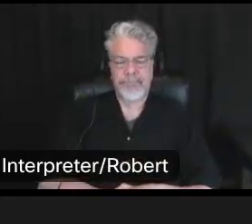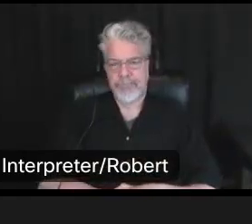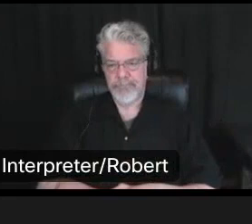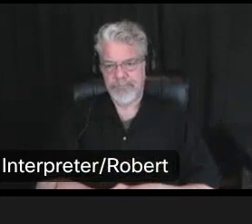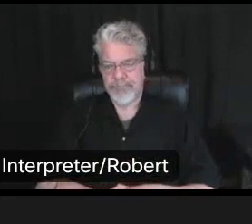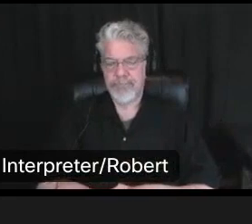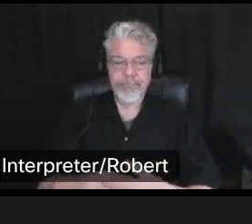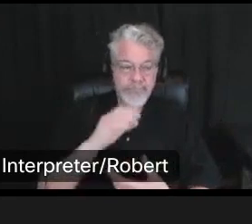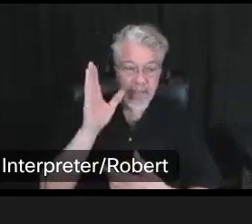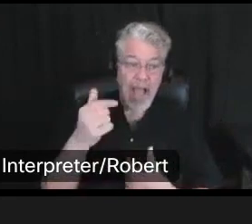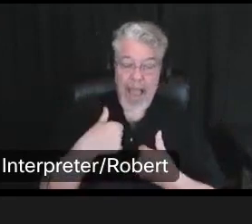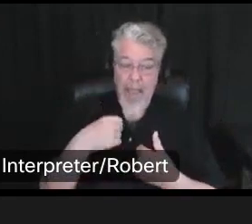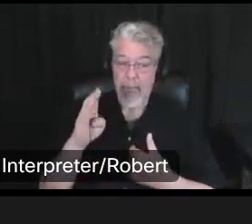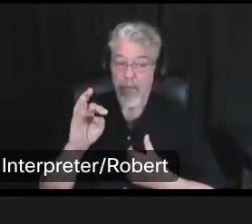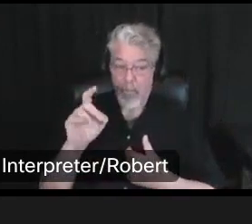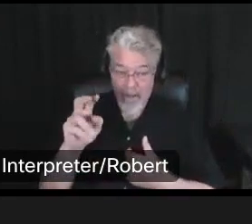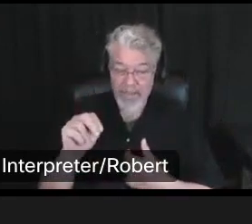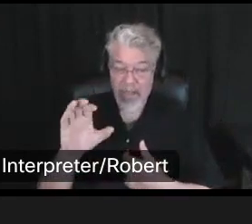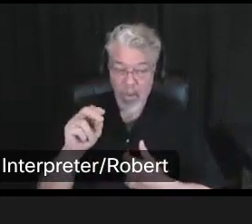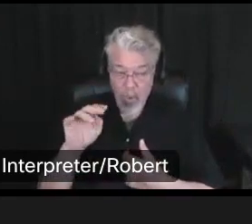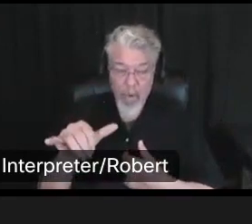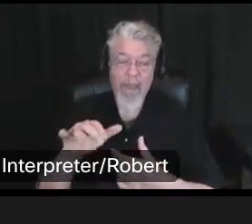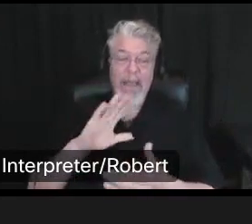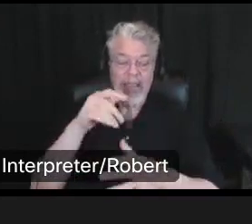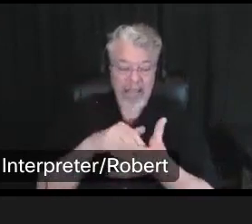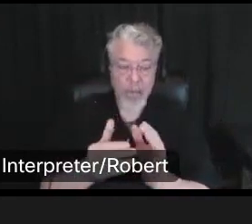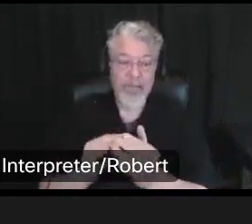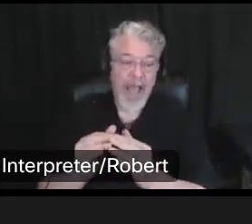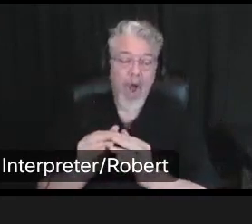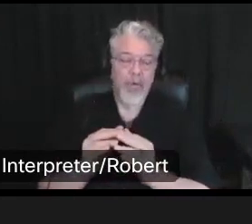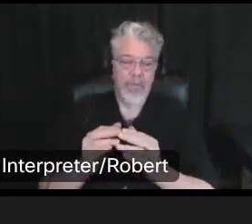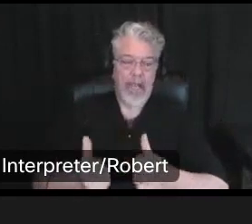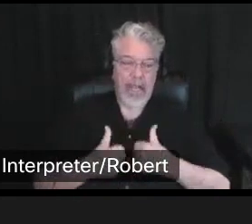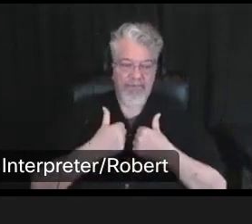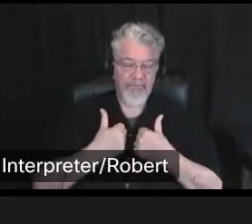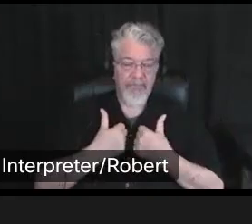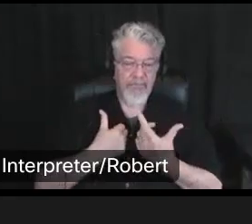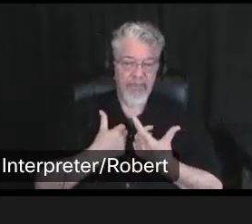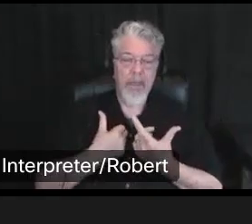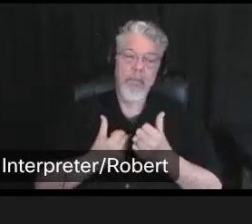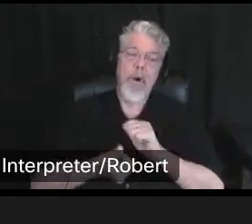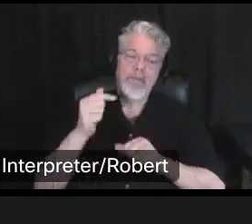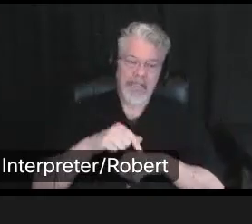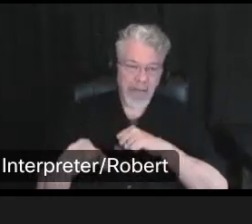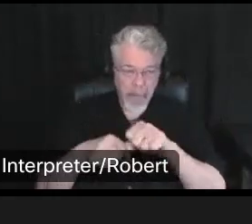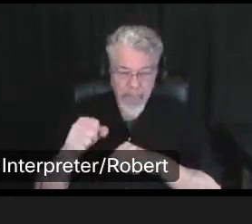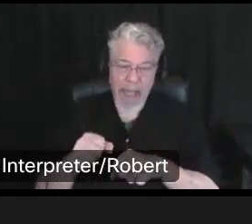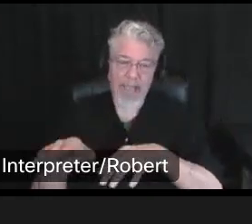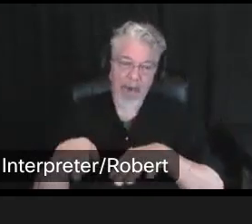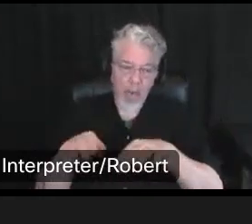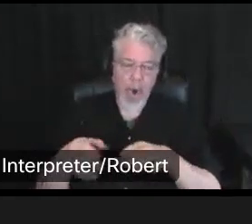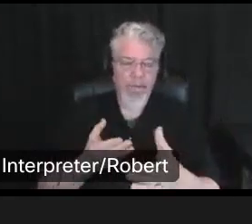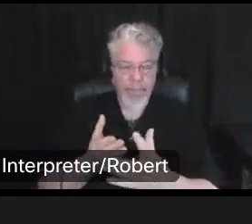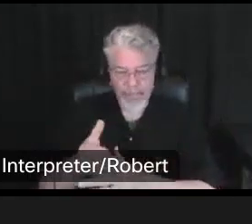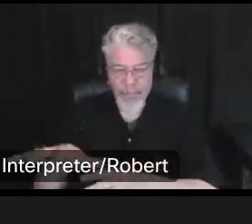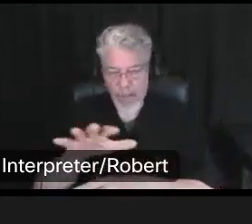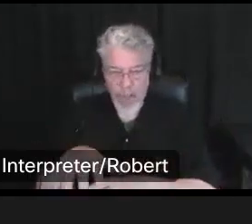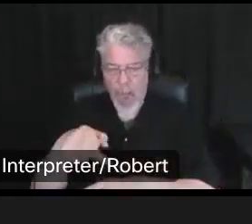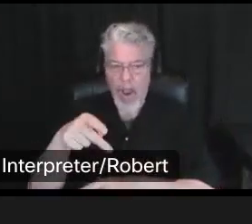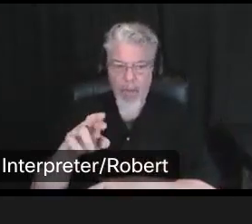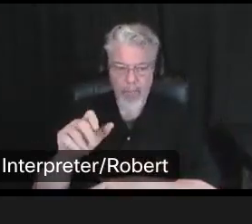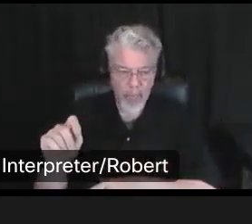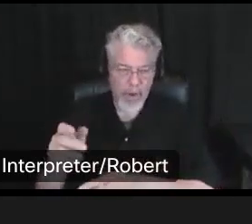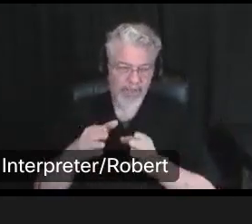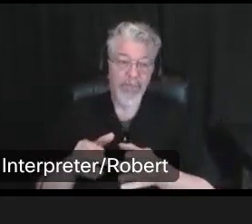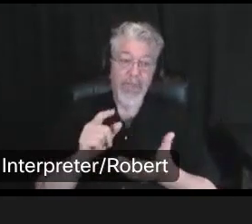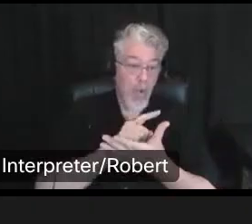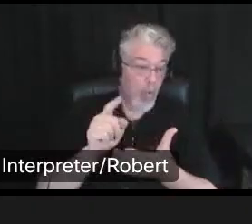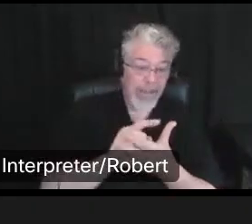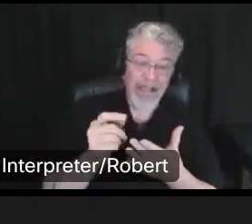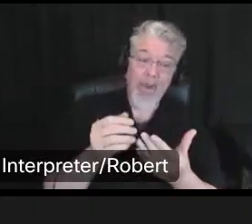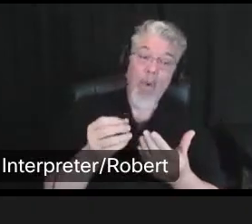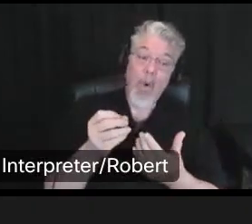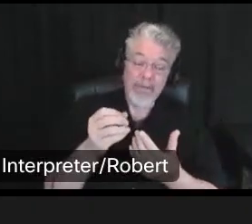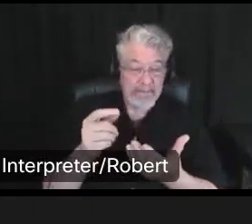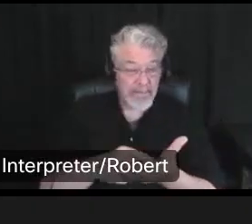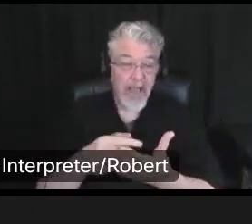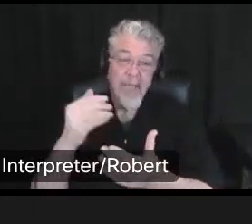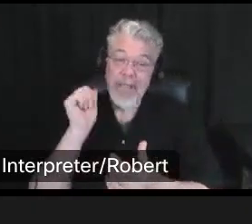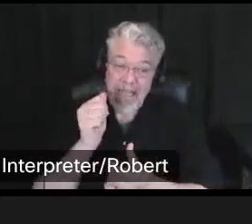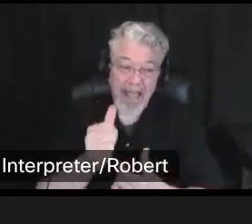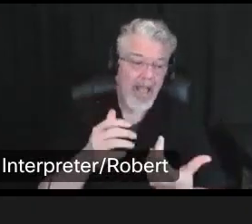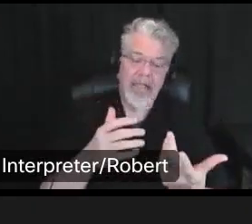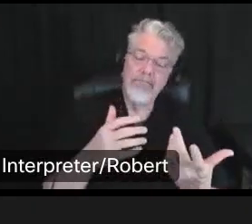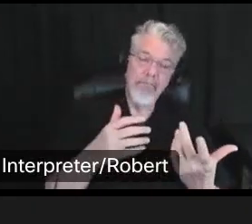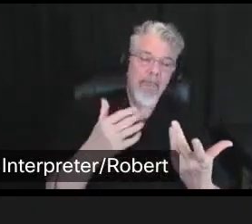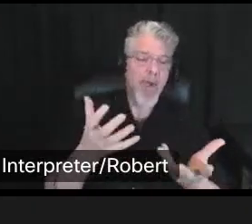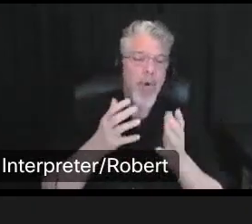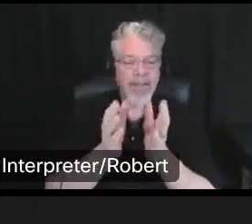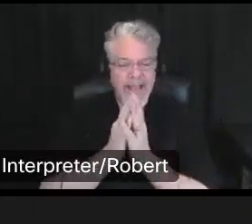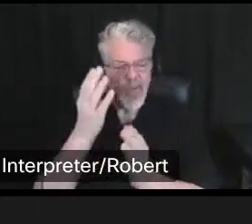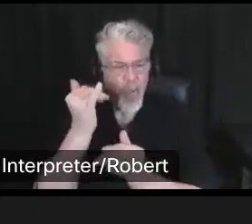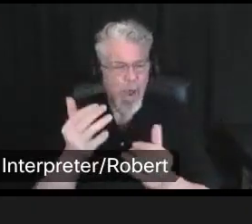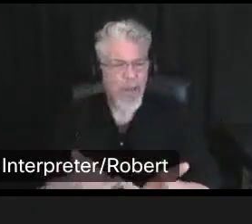Hi, I am Brandon Konoy. I am a downtown resident and I am usually biking or walking down through in a long Pratt Street, if not weekly, daily, and I just wanted to ask why the proposal.